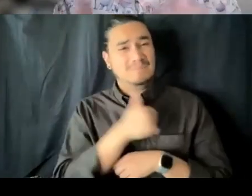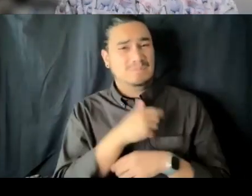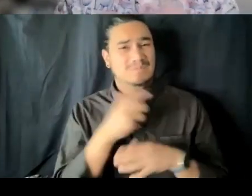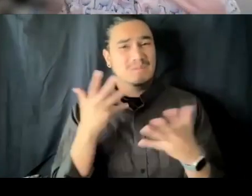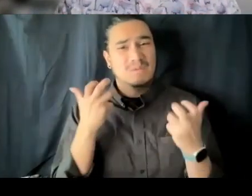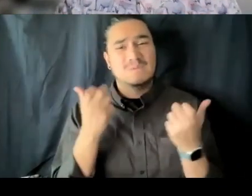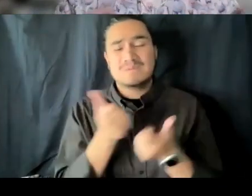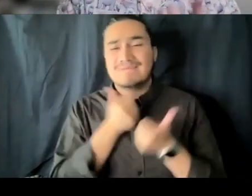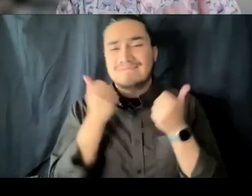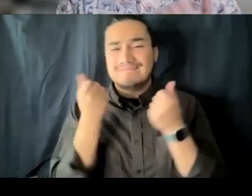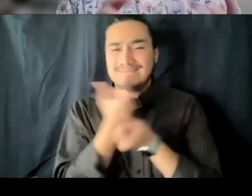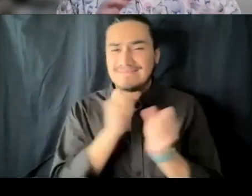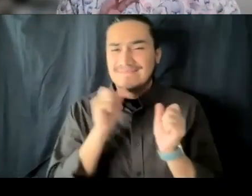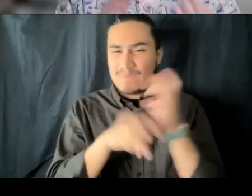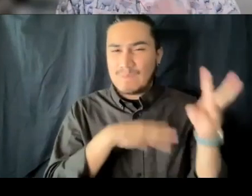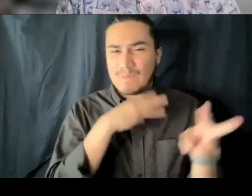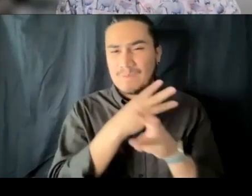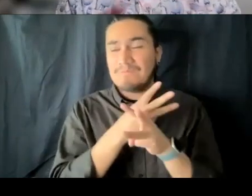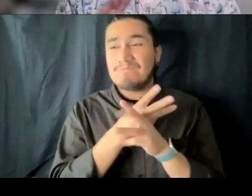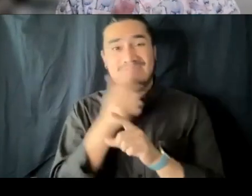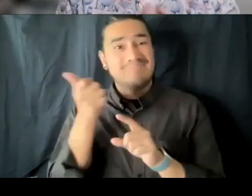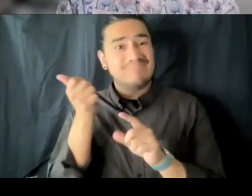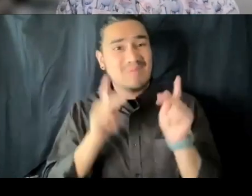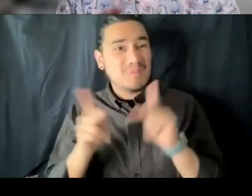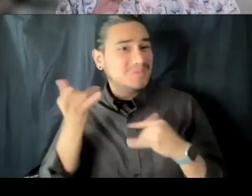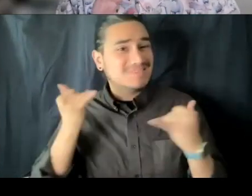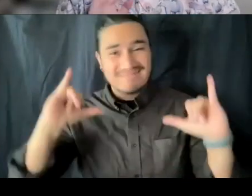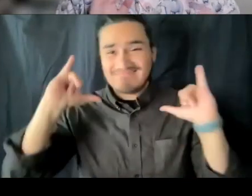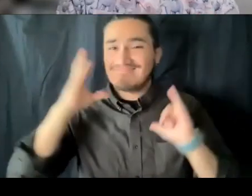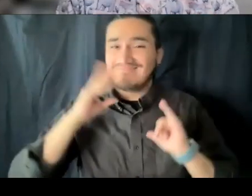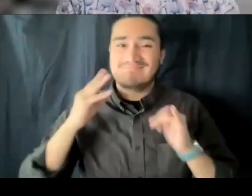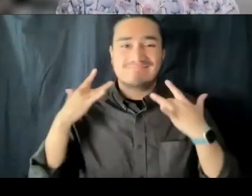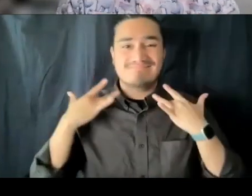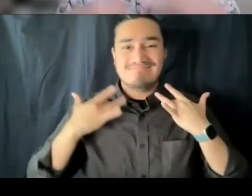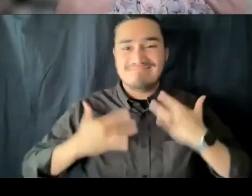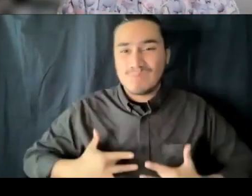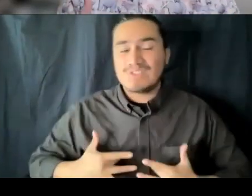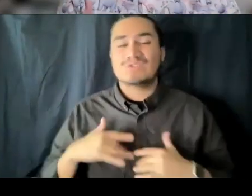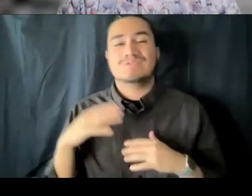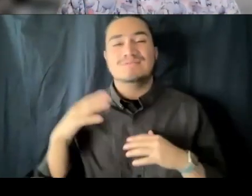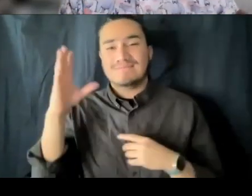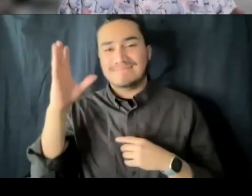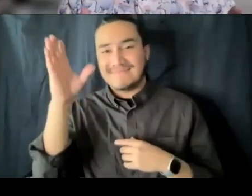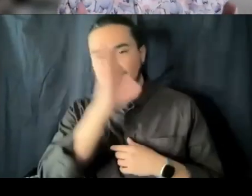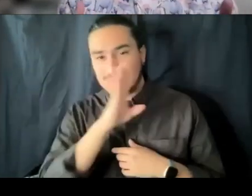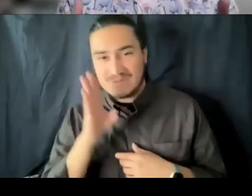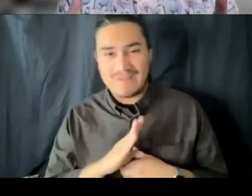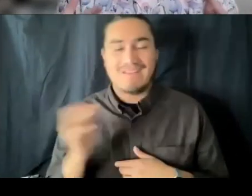and some people would still experience depression, mood disorders, schizophrenia, or other mental health conditions.